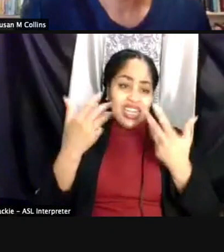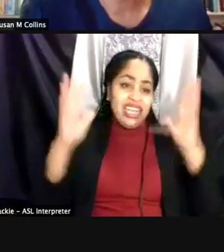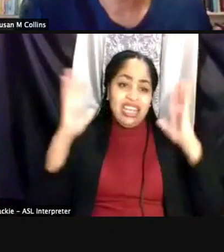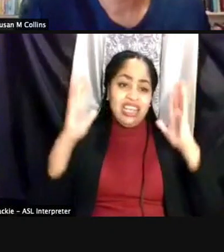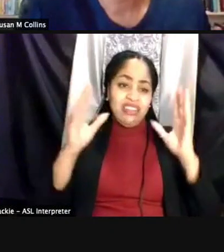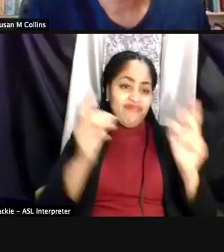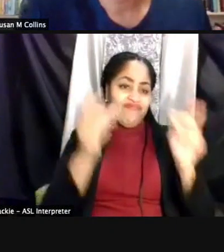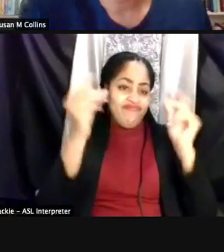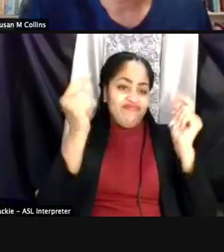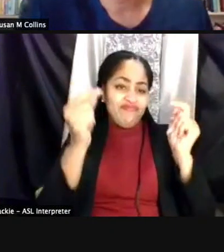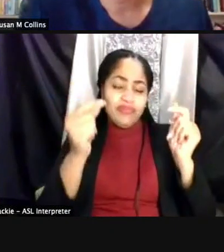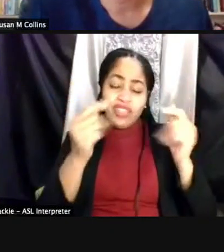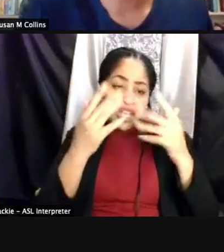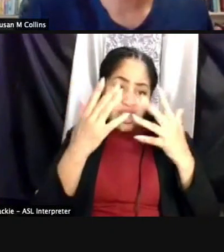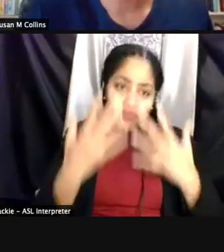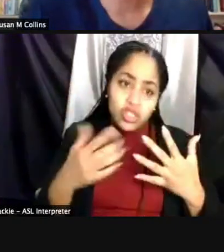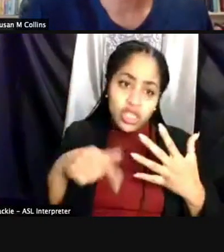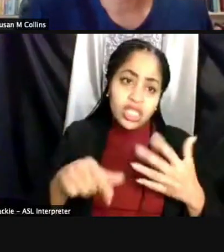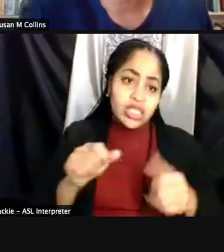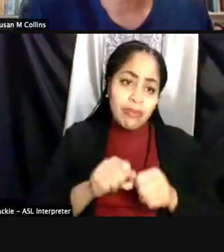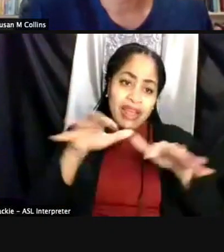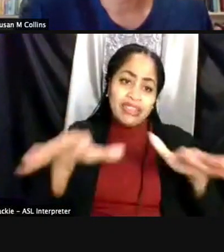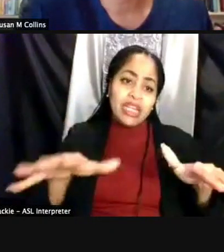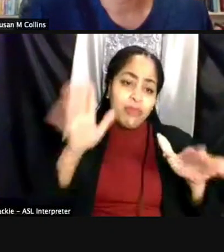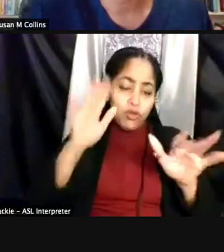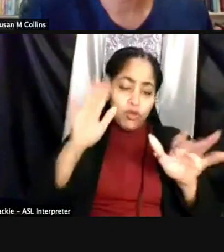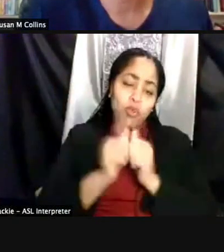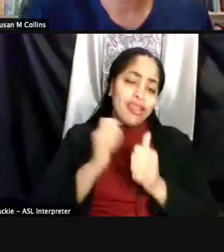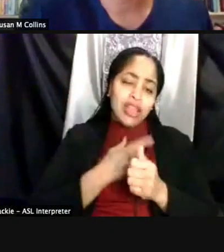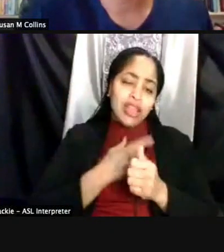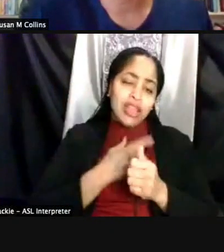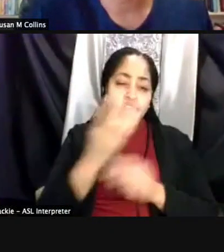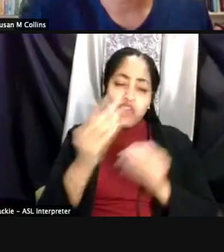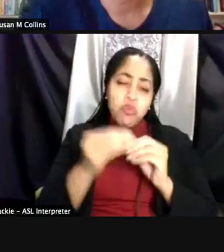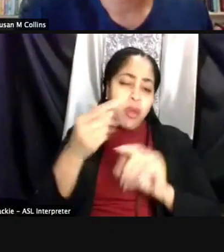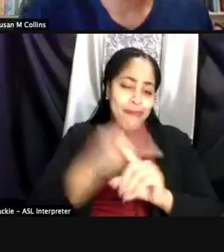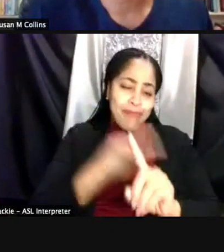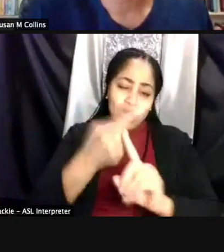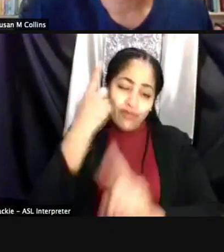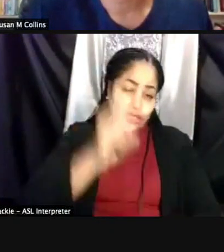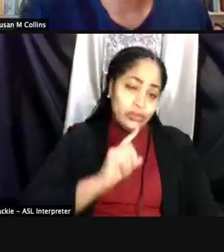Unfortunately, this pandemic is gonna be with us for at least a few more months, but we're almost there.